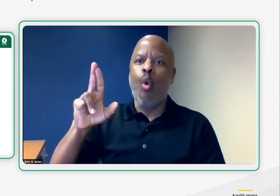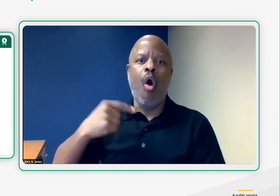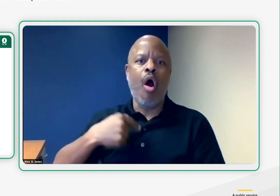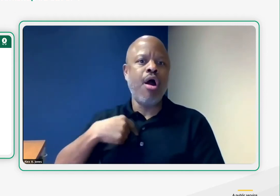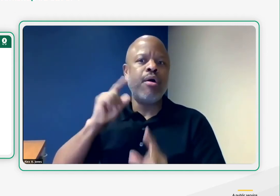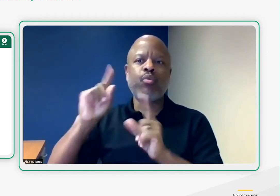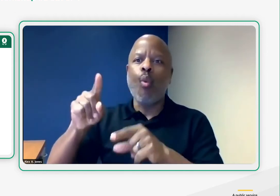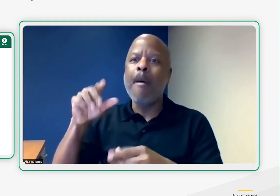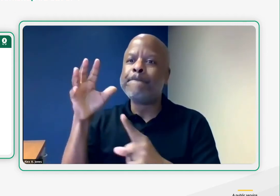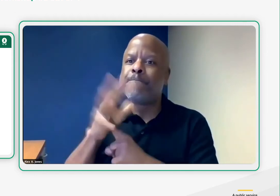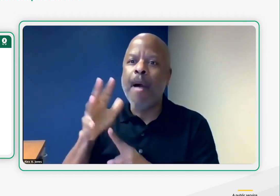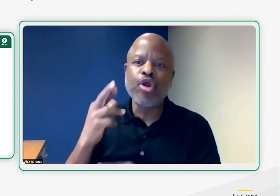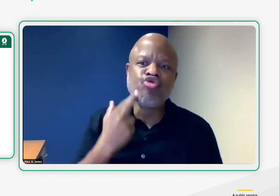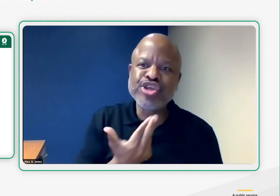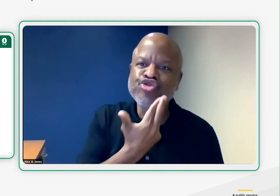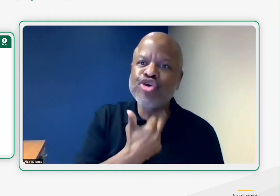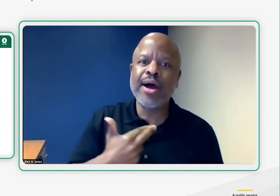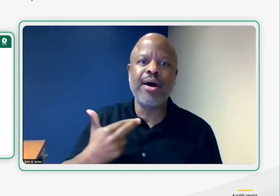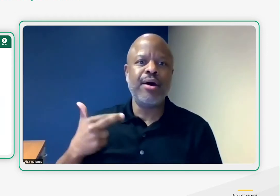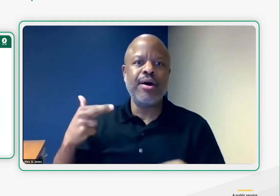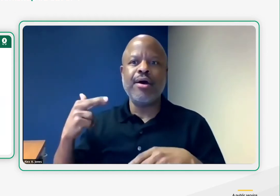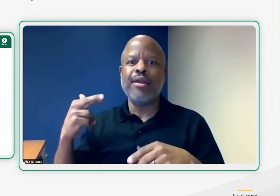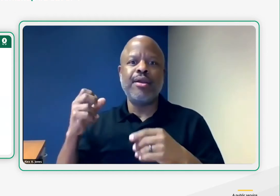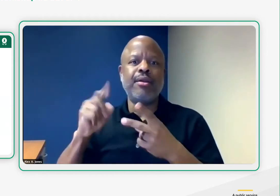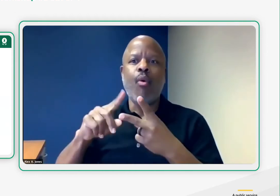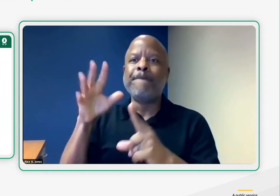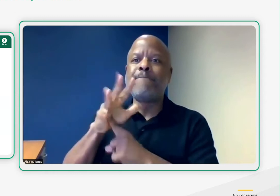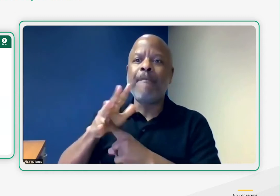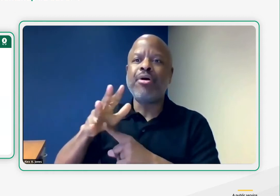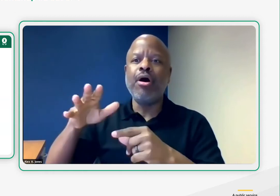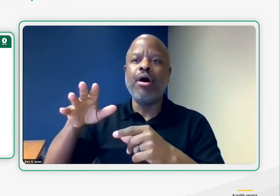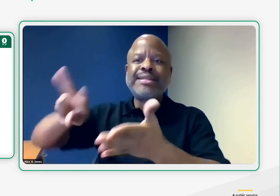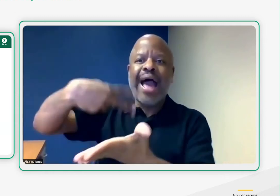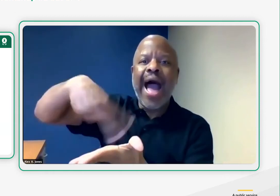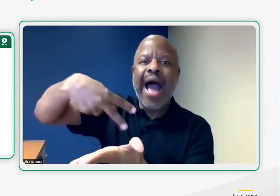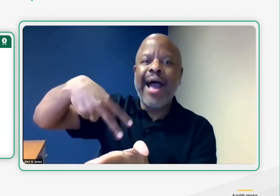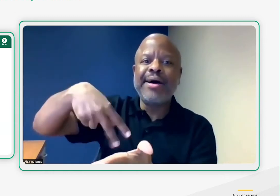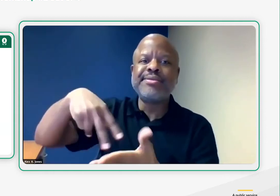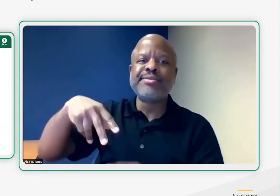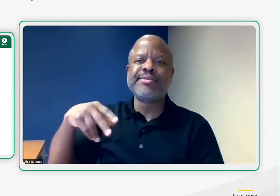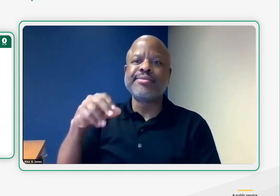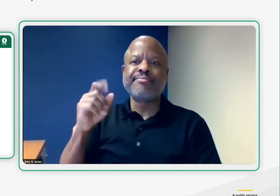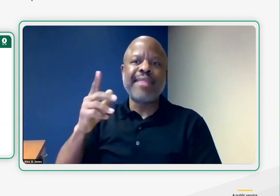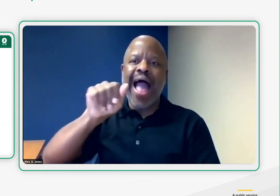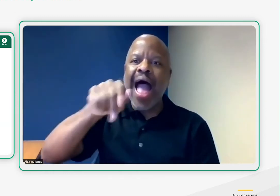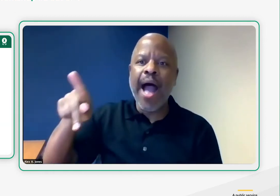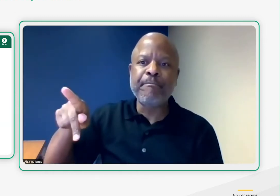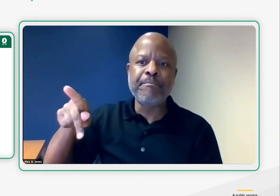Or perhaps individuals will go to a lot of popular restaurants while traveling, and go do specific dances.